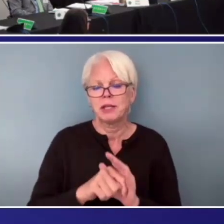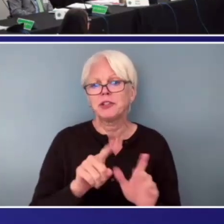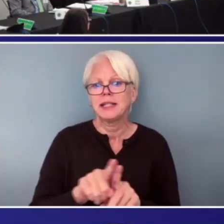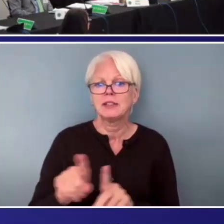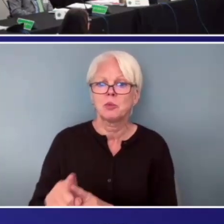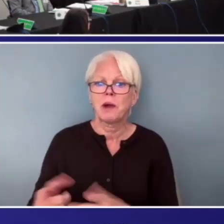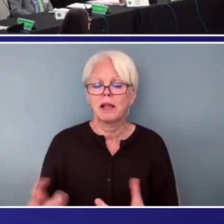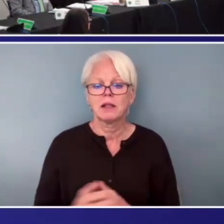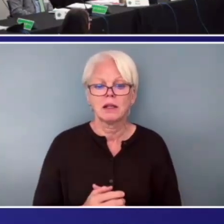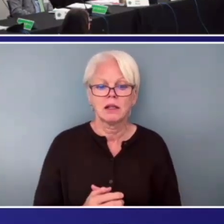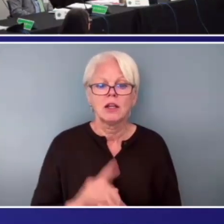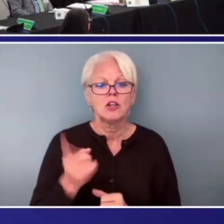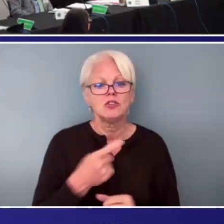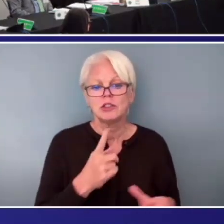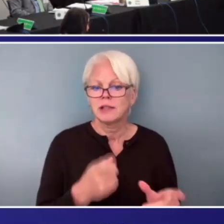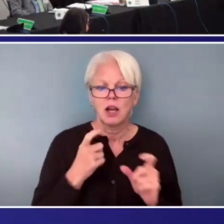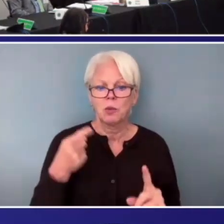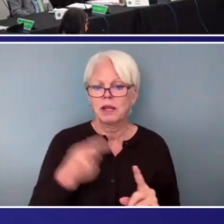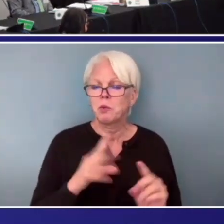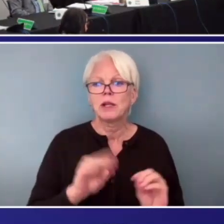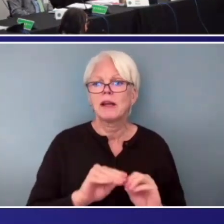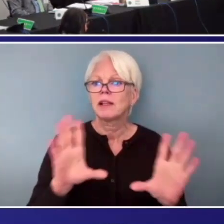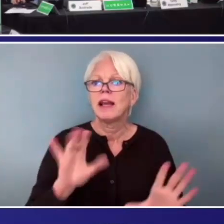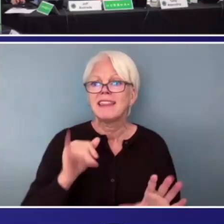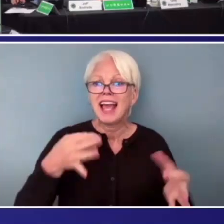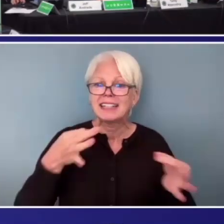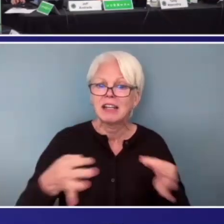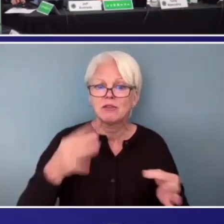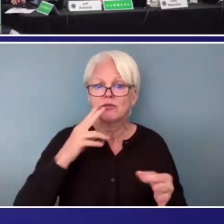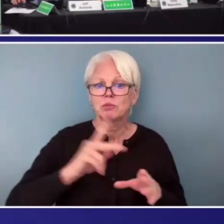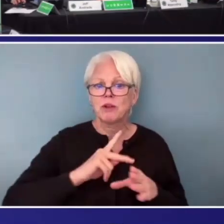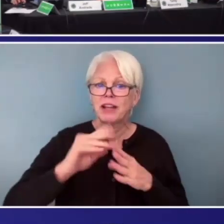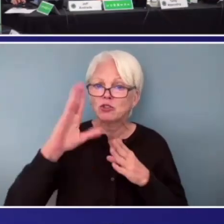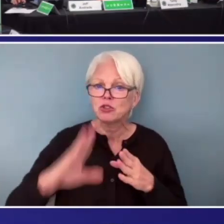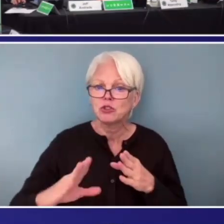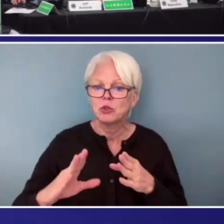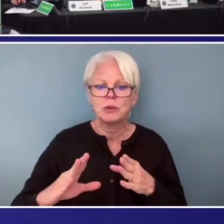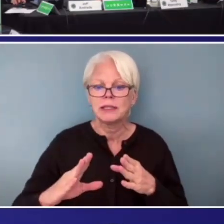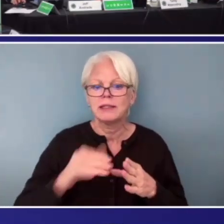Just a quick point of clarification. That definition of professional student here doesn't defer to the definition in the